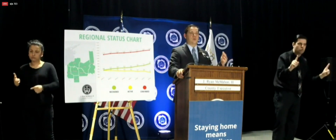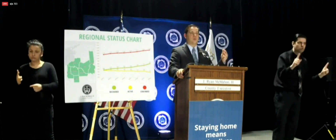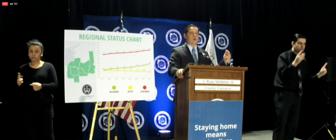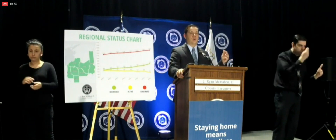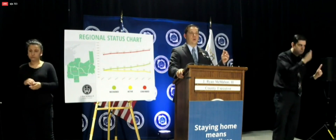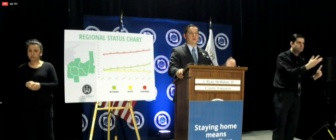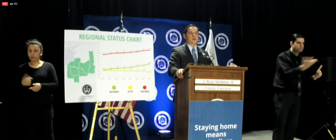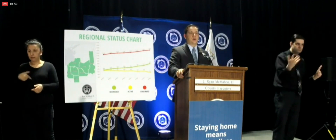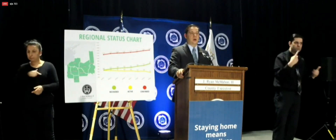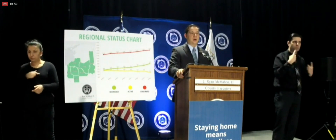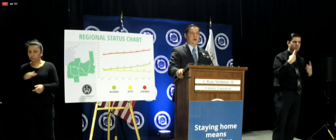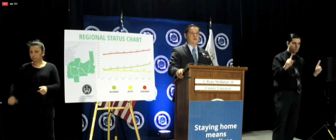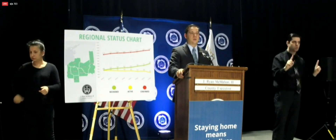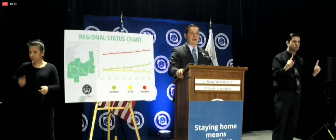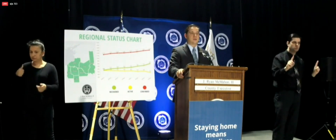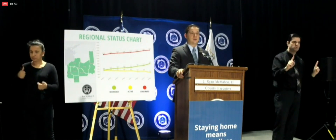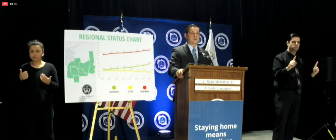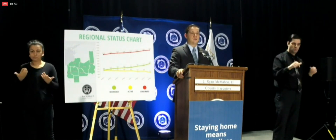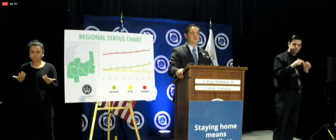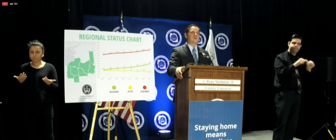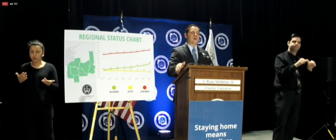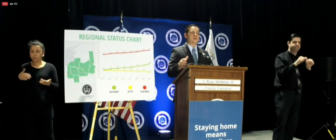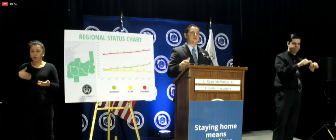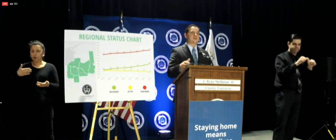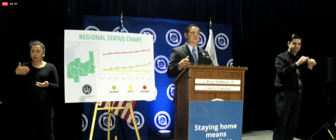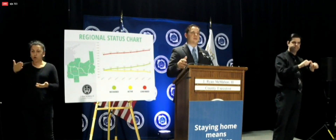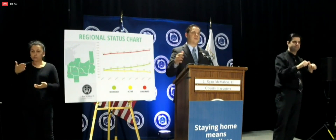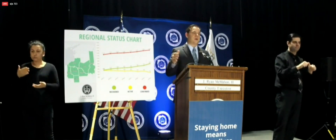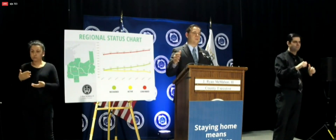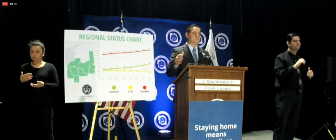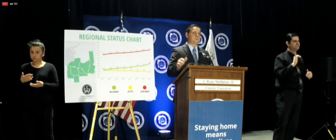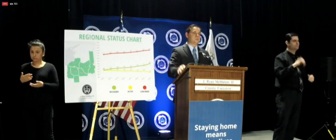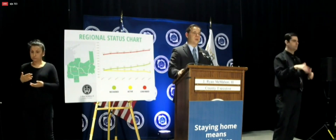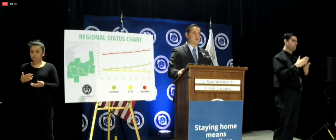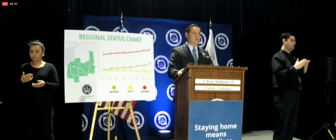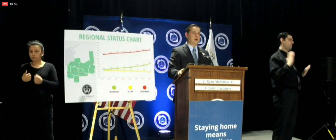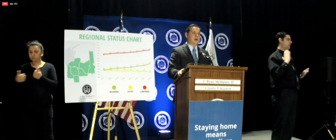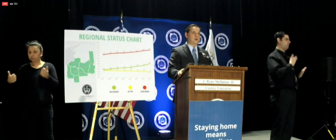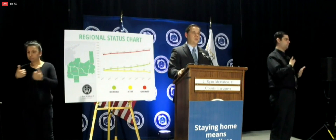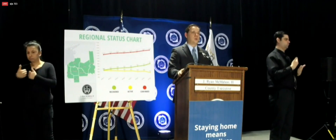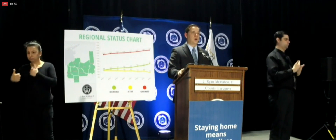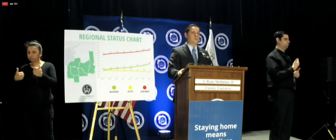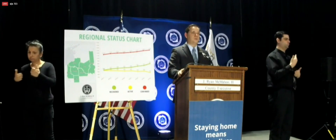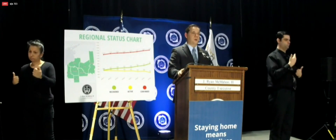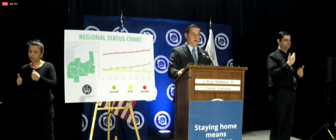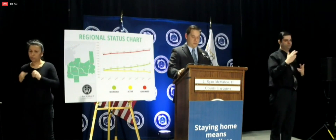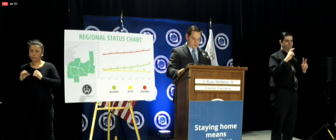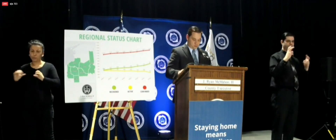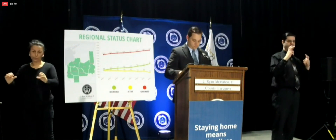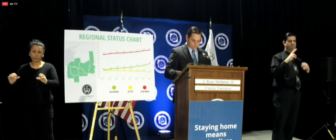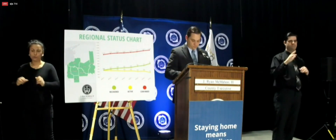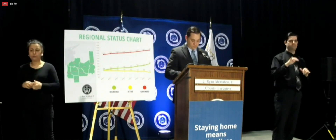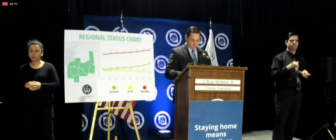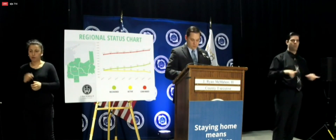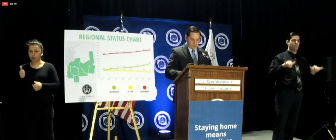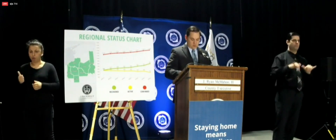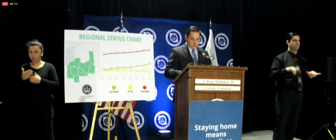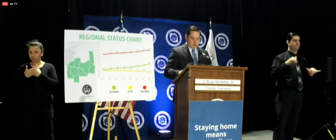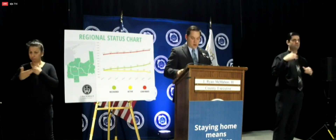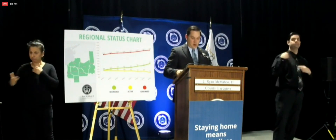CERTAINLY, IT IS GOING TO BE PART OF OUR WORLD, OUR LIVES MOVING FORWARD. AS WE ENTER INTO NEW PHASES IN THIS FIGHT.